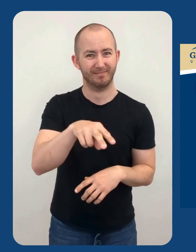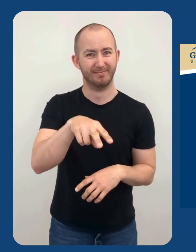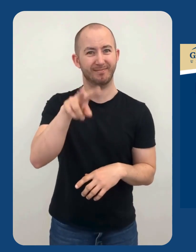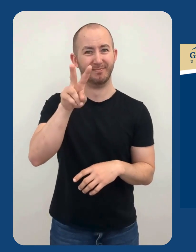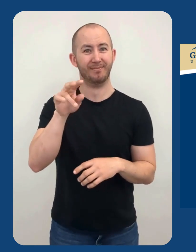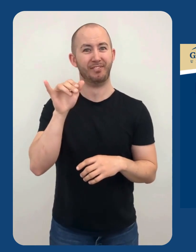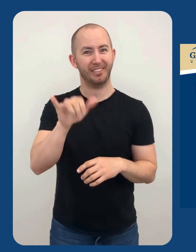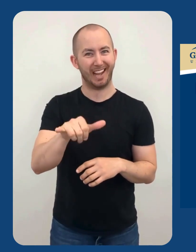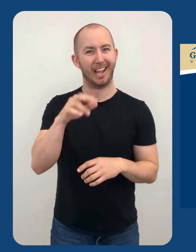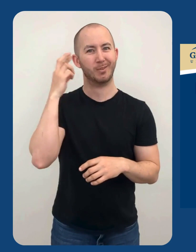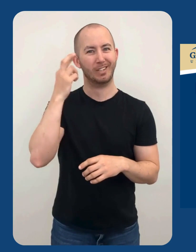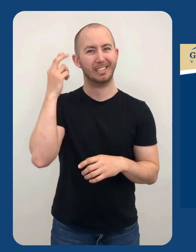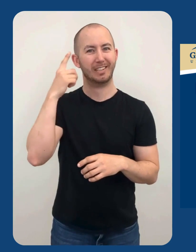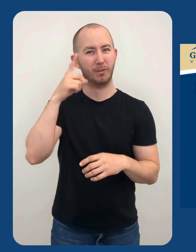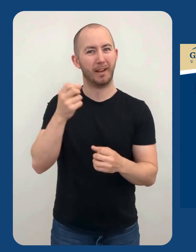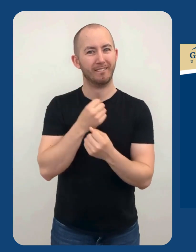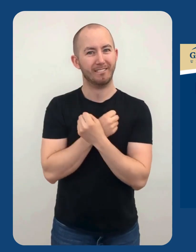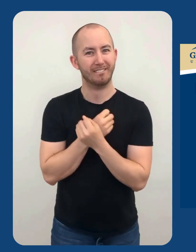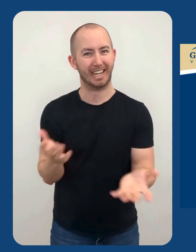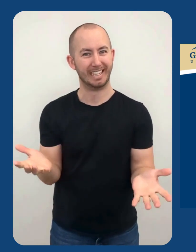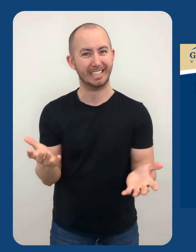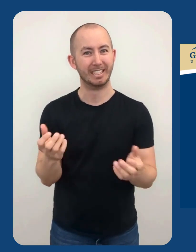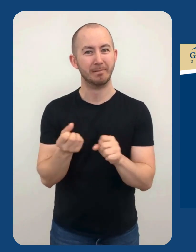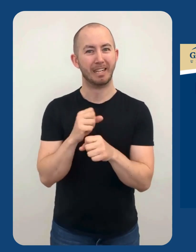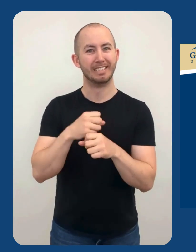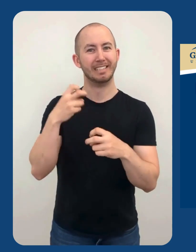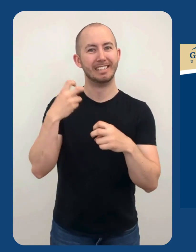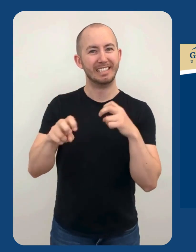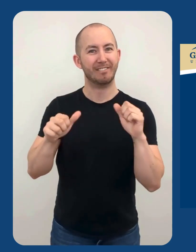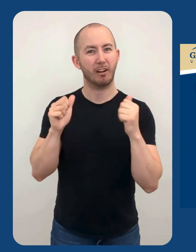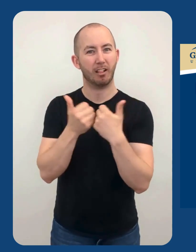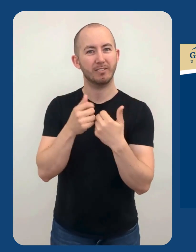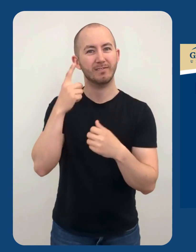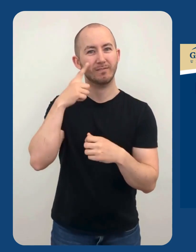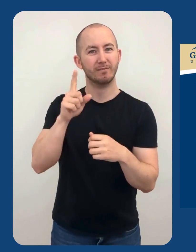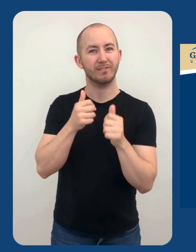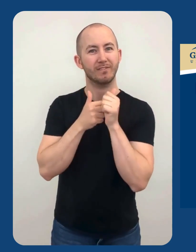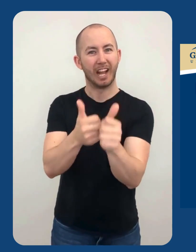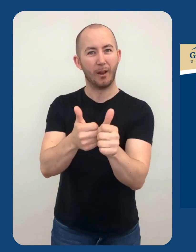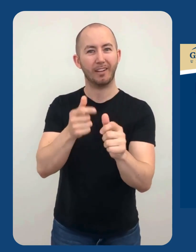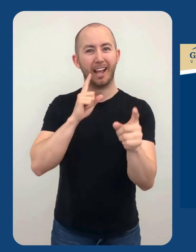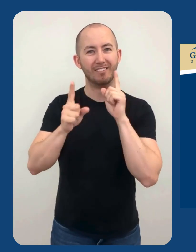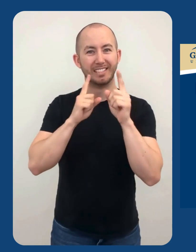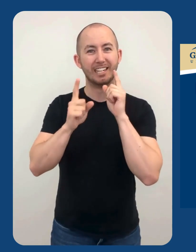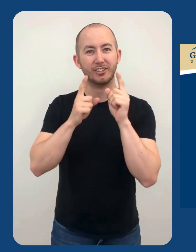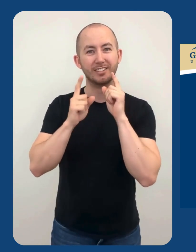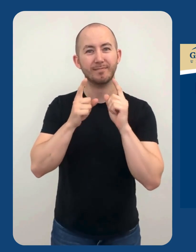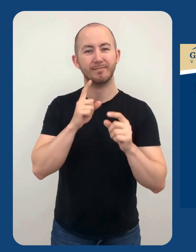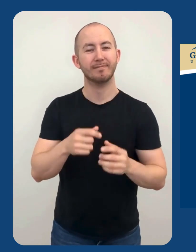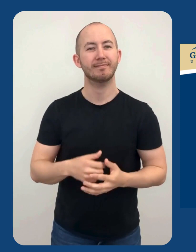This reason for fatigue and makes it difficult to follow the conversation.